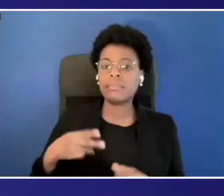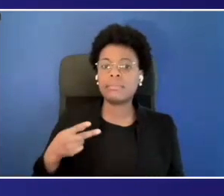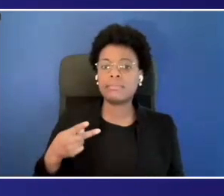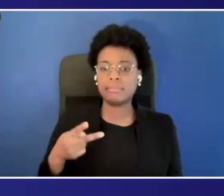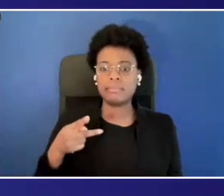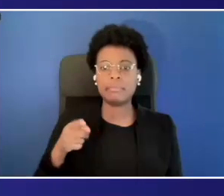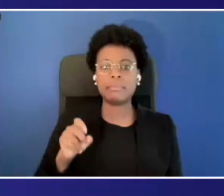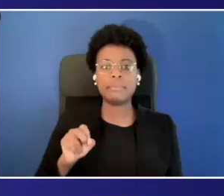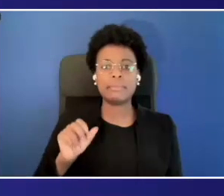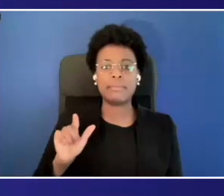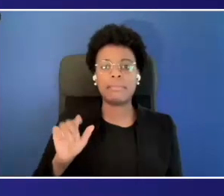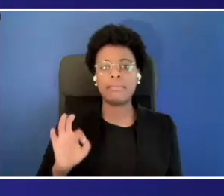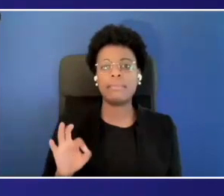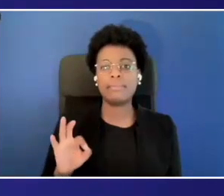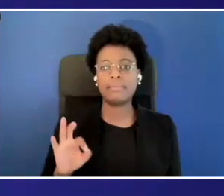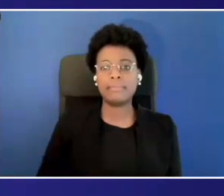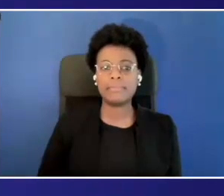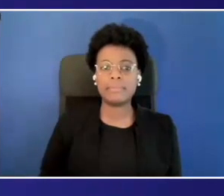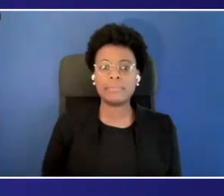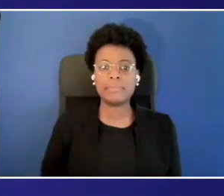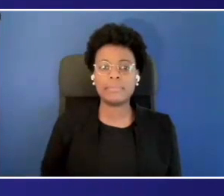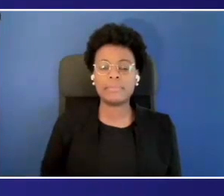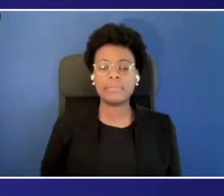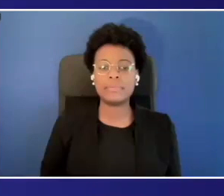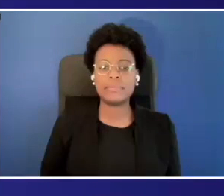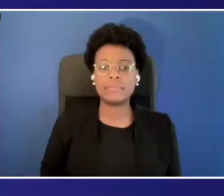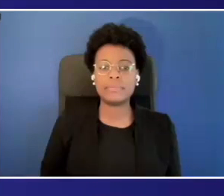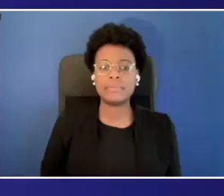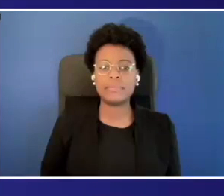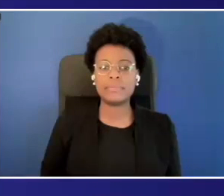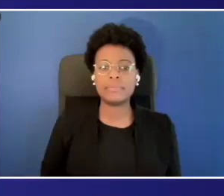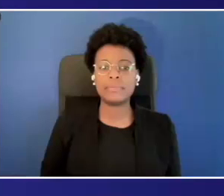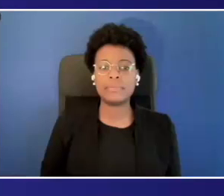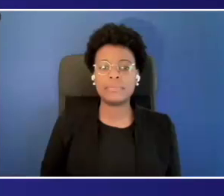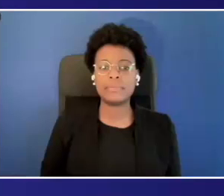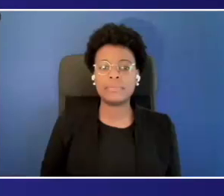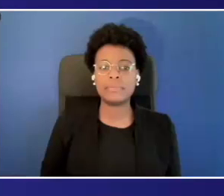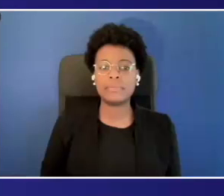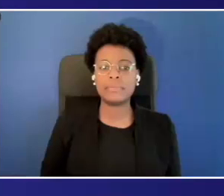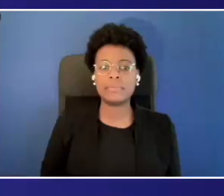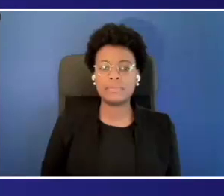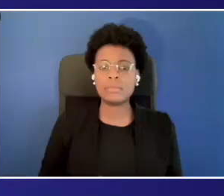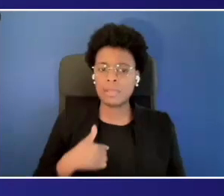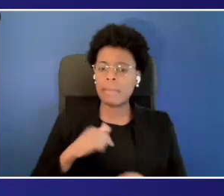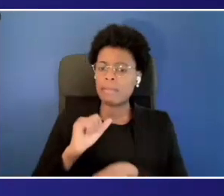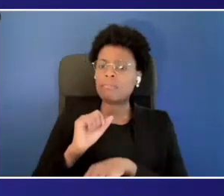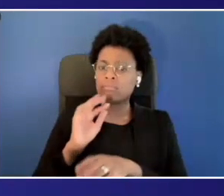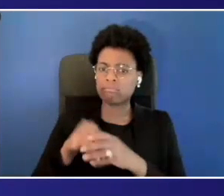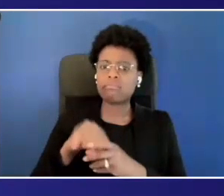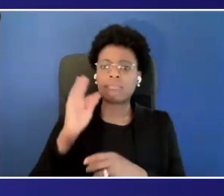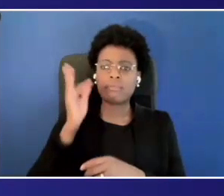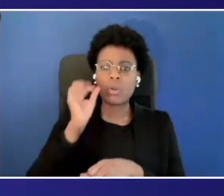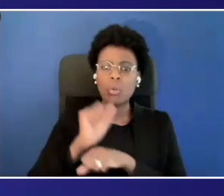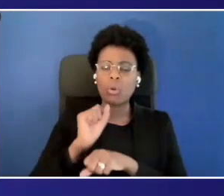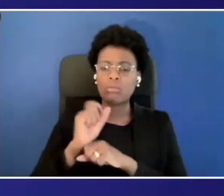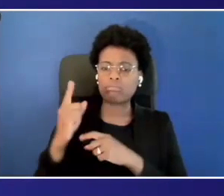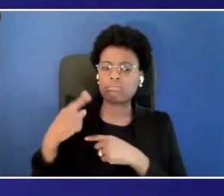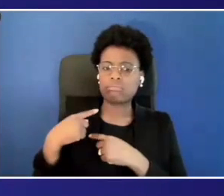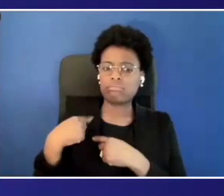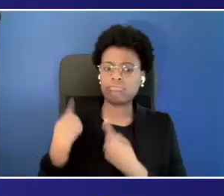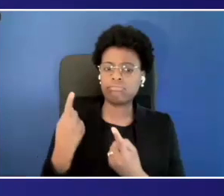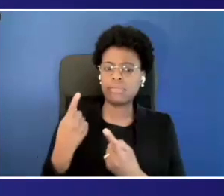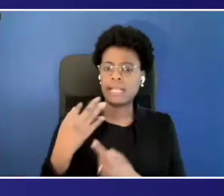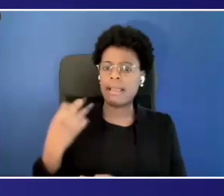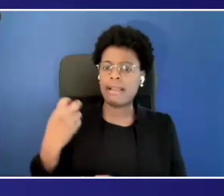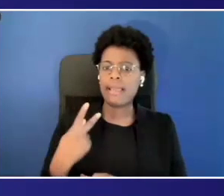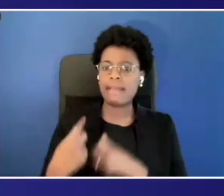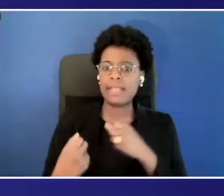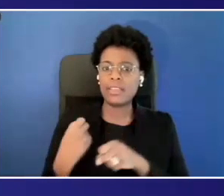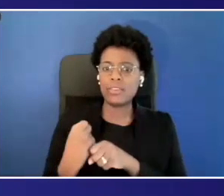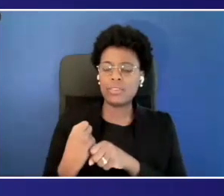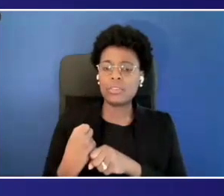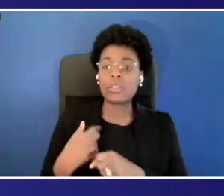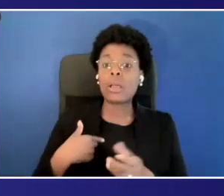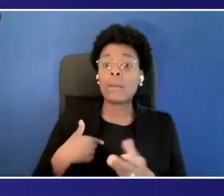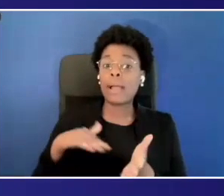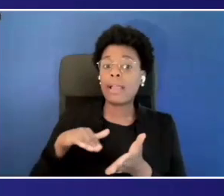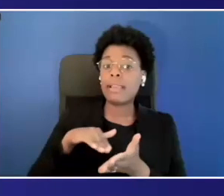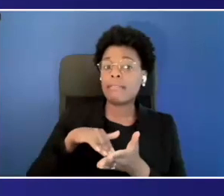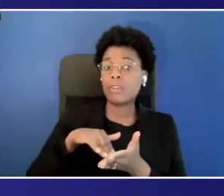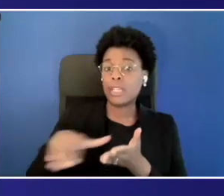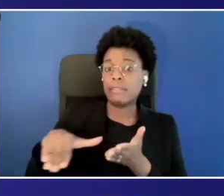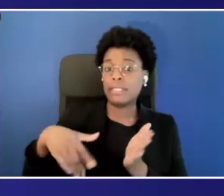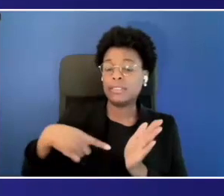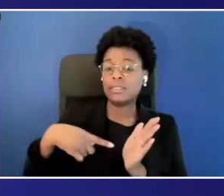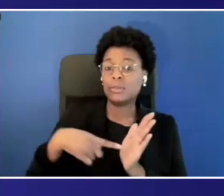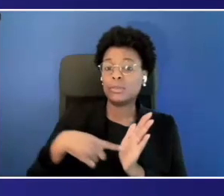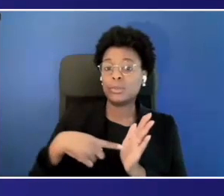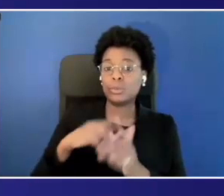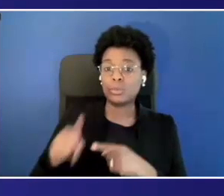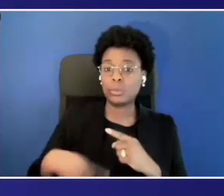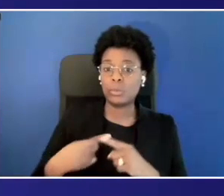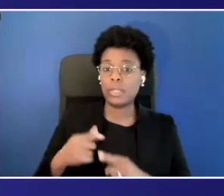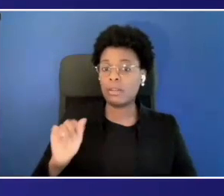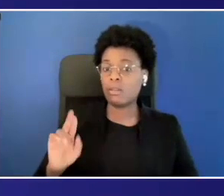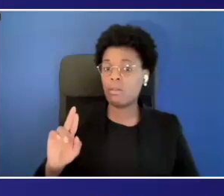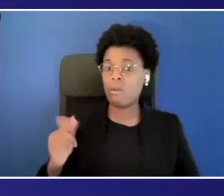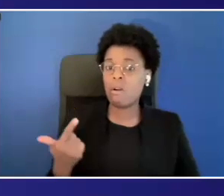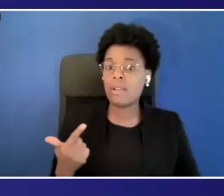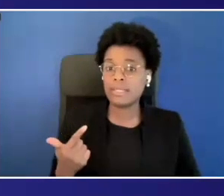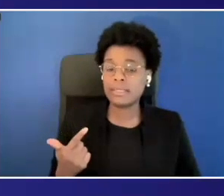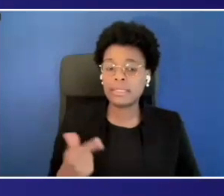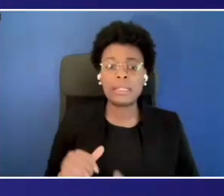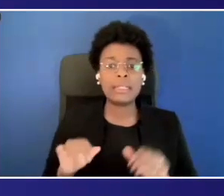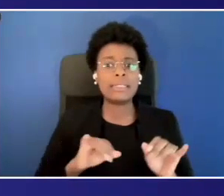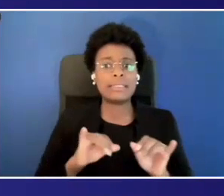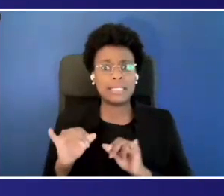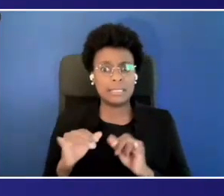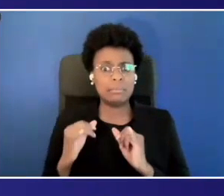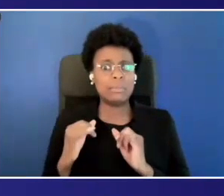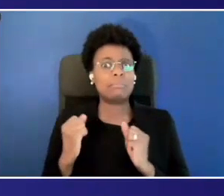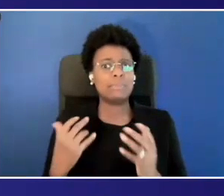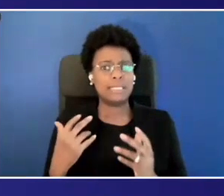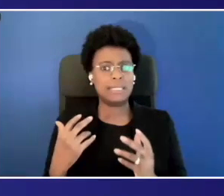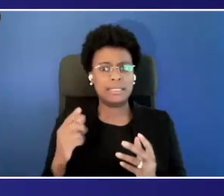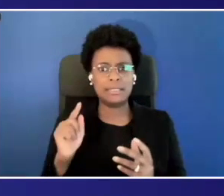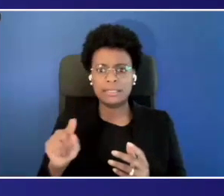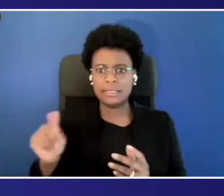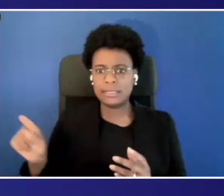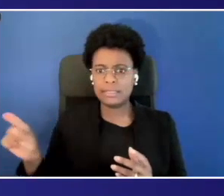Forgiveness. Have been. Doing further work for about maybe 9 and a half years already, and I was due for forgiveness, or I am due for forgiveness in August, but like many others, we are stuck in the safe.